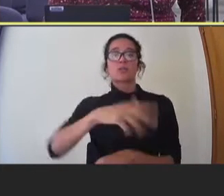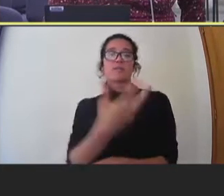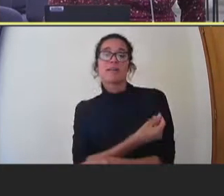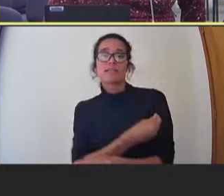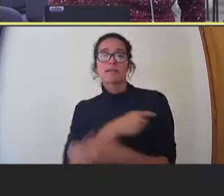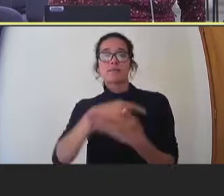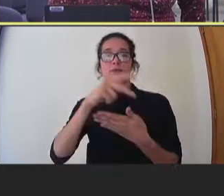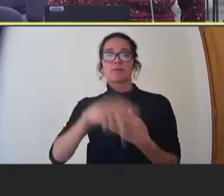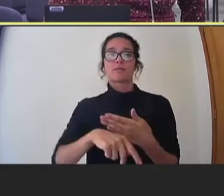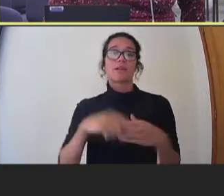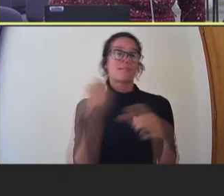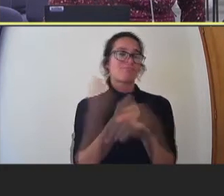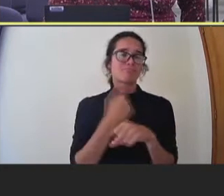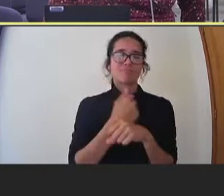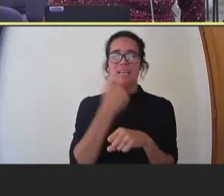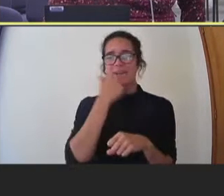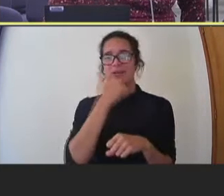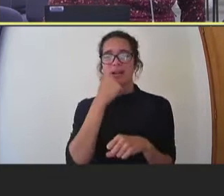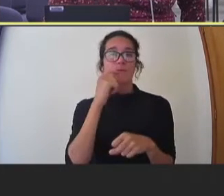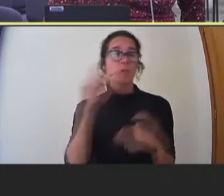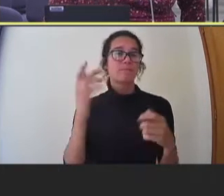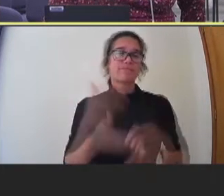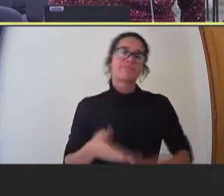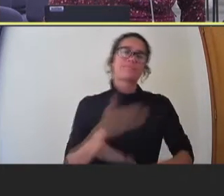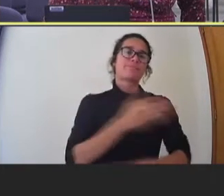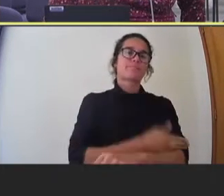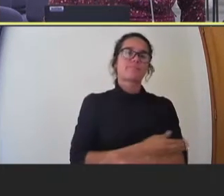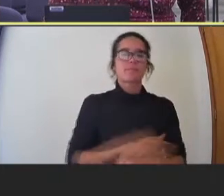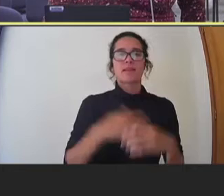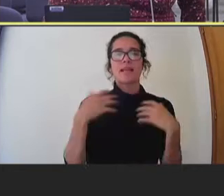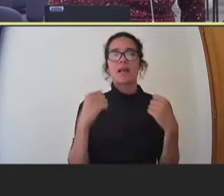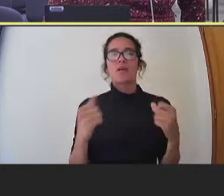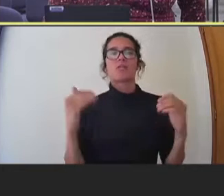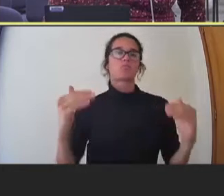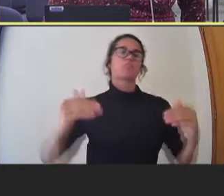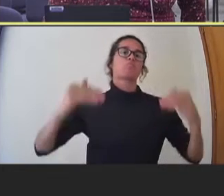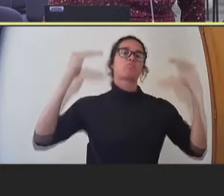improve health and -- the health and well-being of all Americans. And she's working really hard